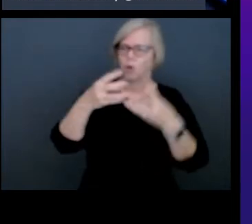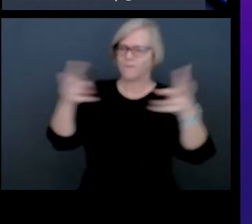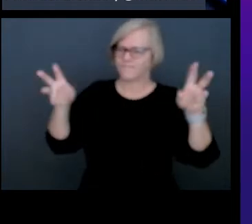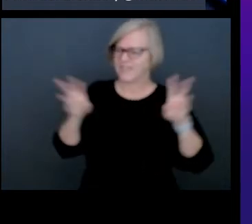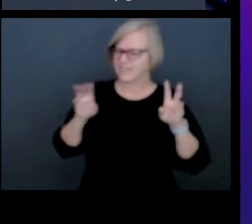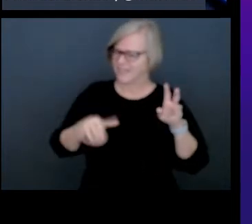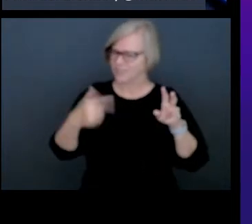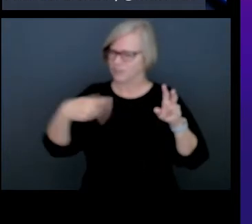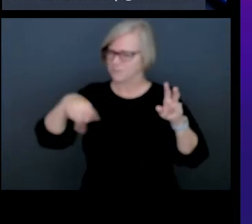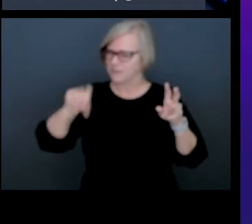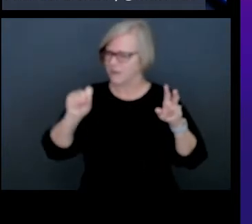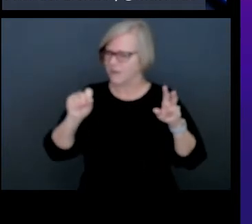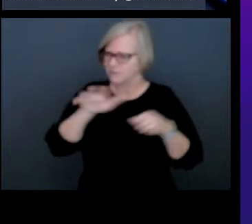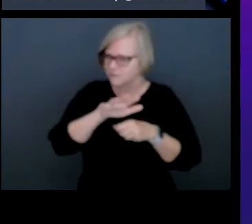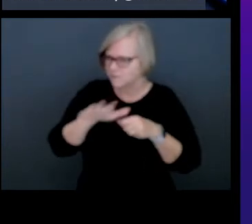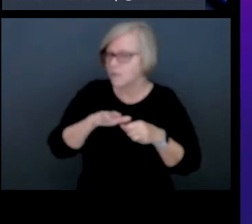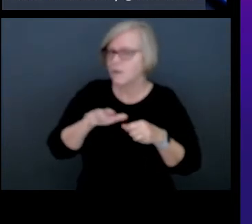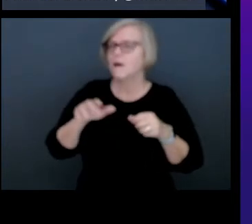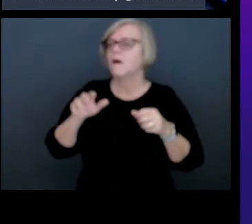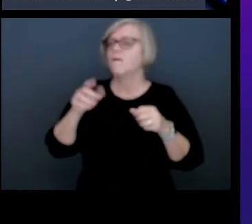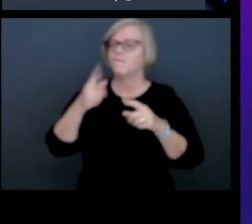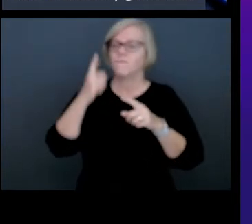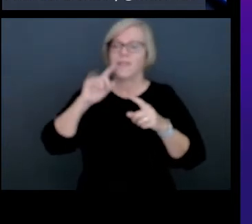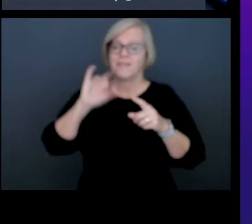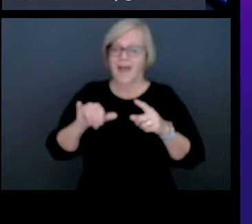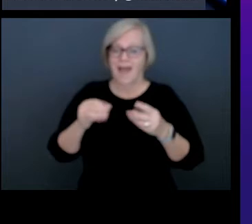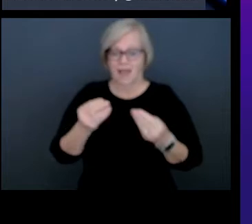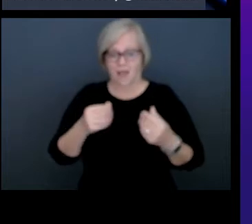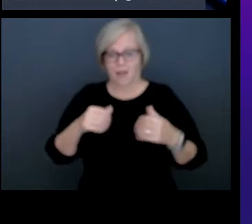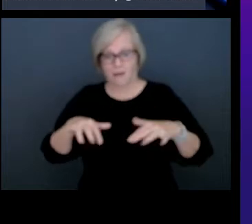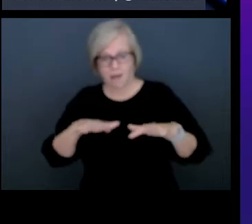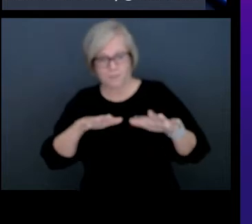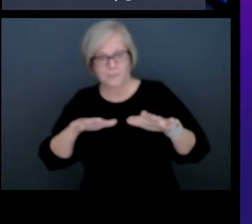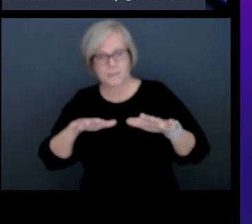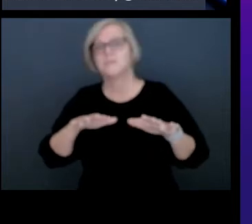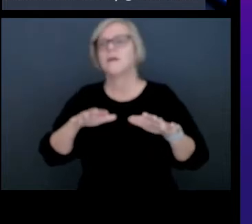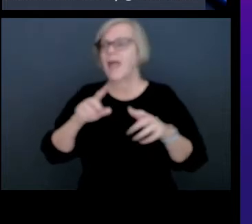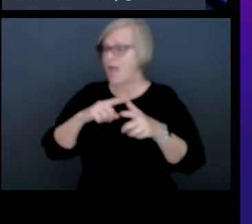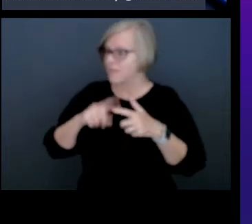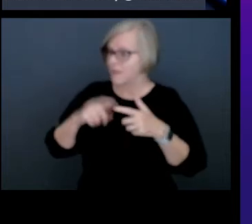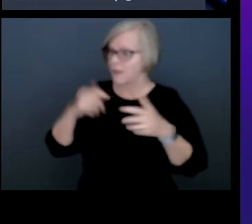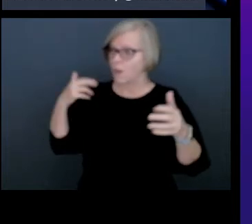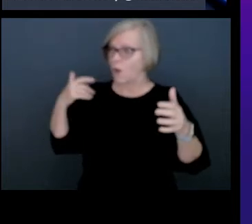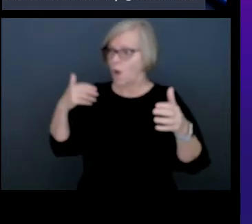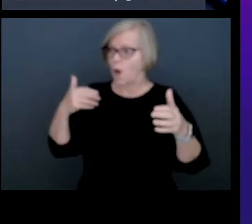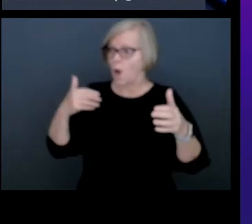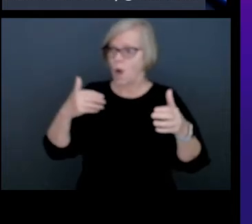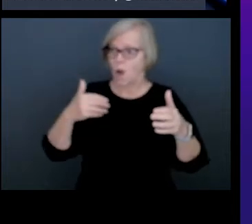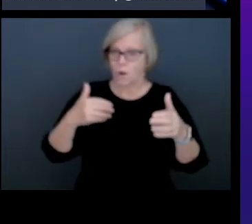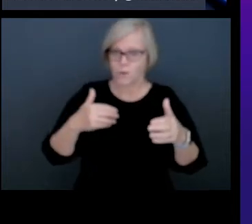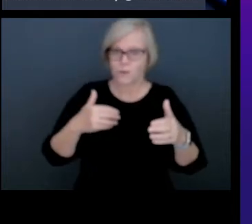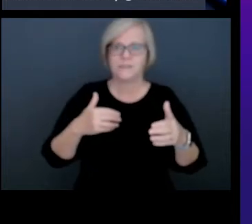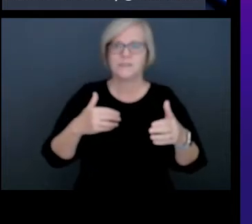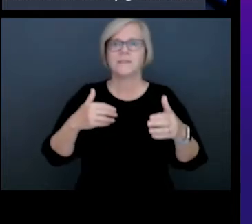And then once you're in the vicinity of the college campus, once you get down to that top street, which is Lombard,